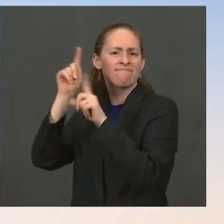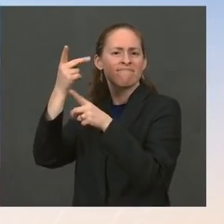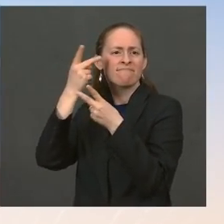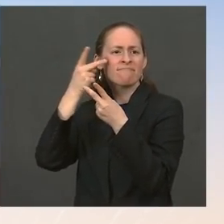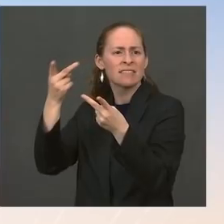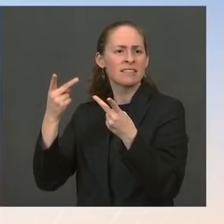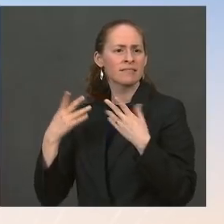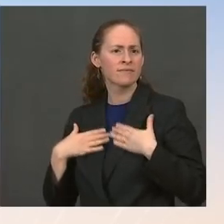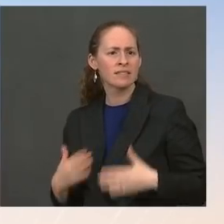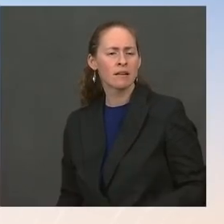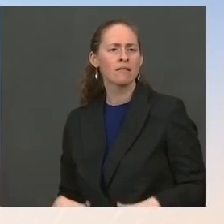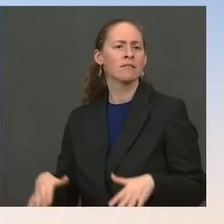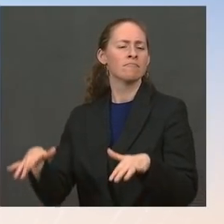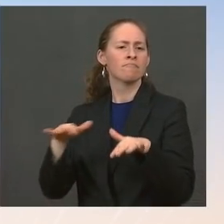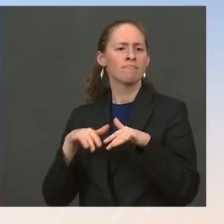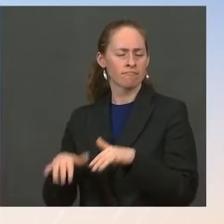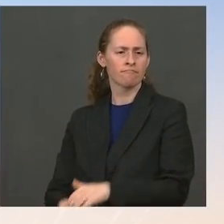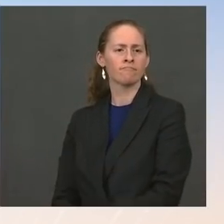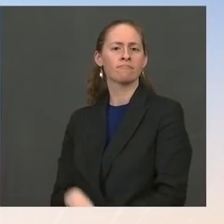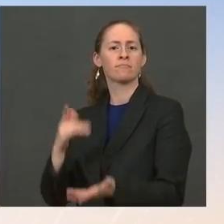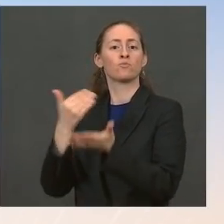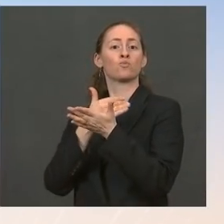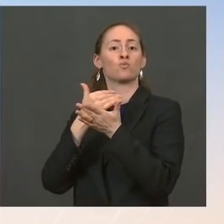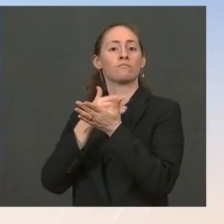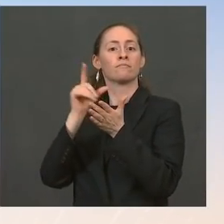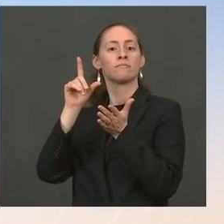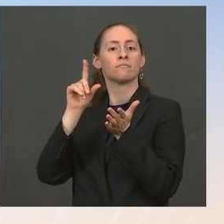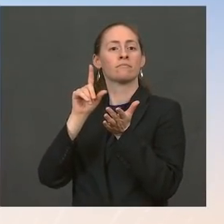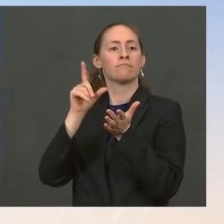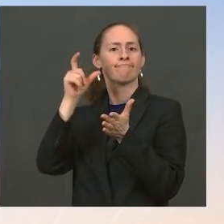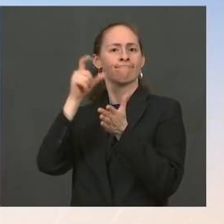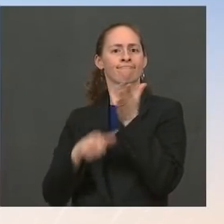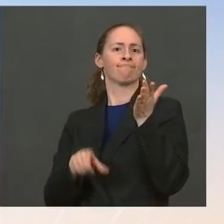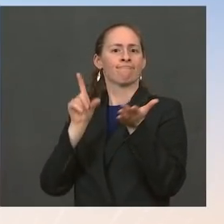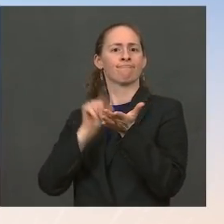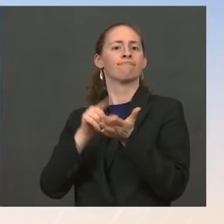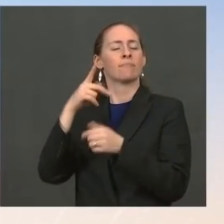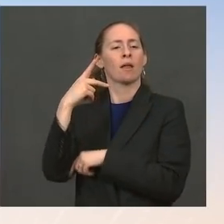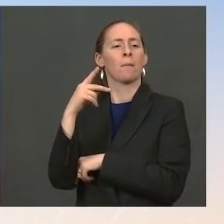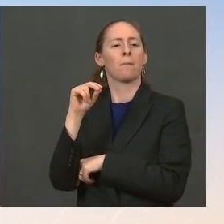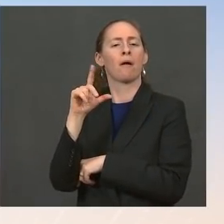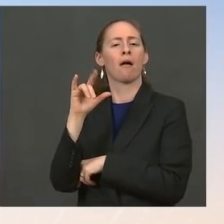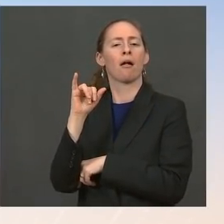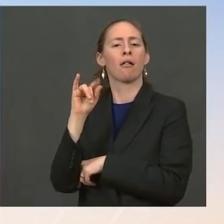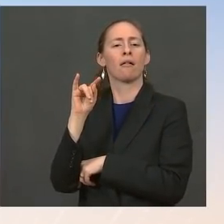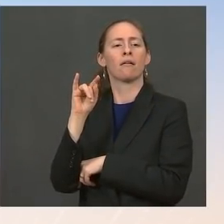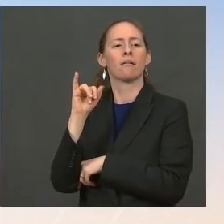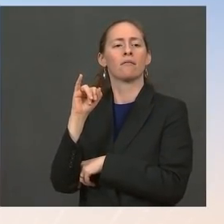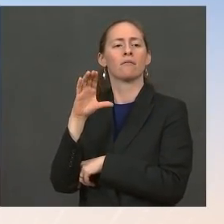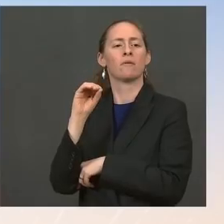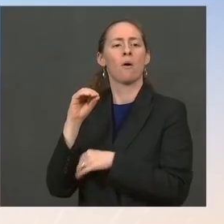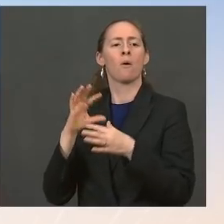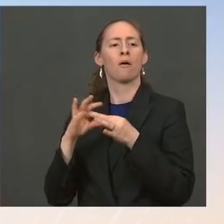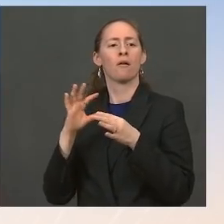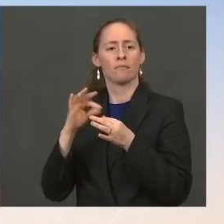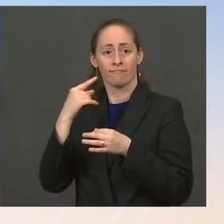found that 50 percent of voters surveyed did not agree with the statement that "President Biden is in good health," and that voters are almost evenly split on the question of